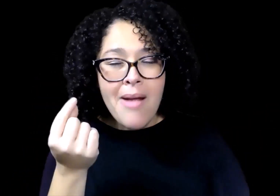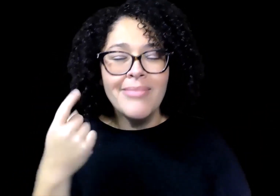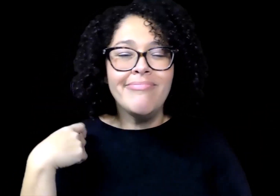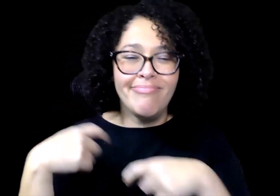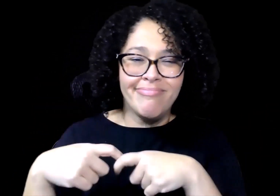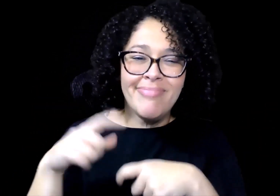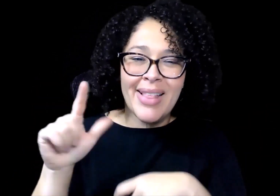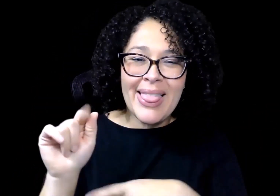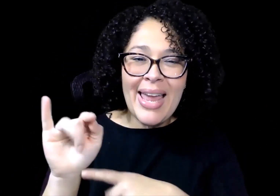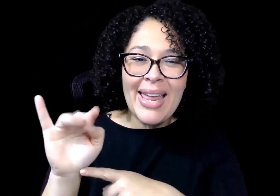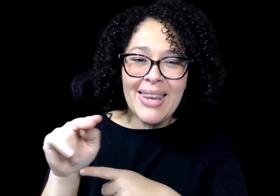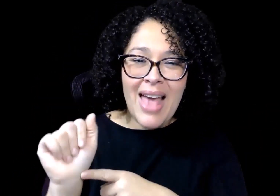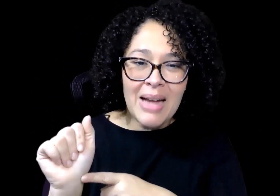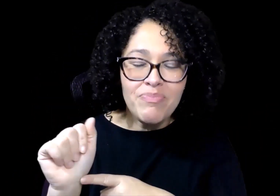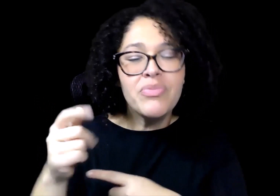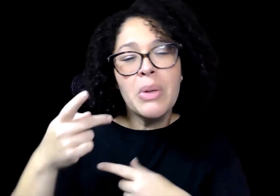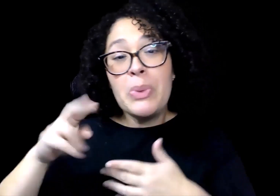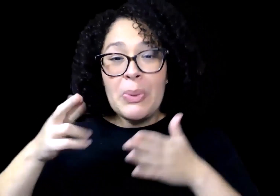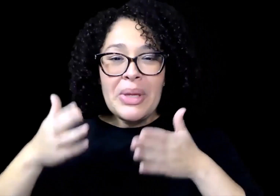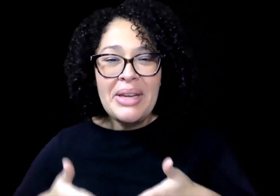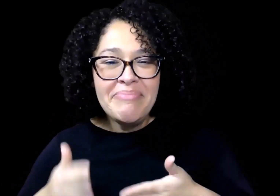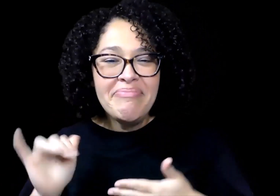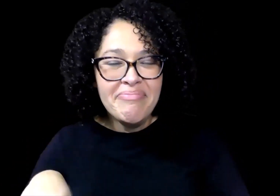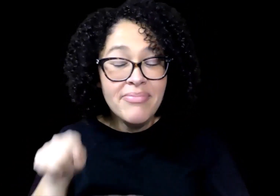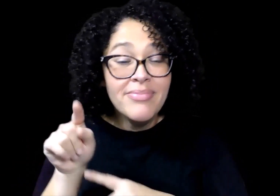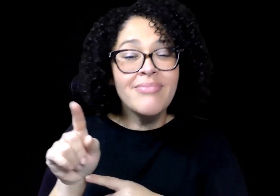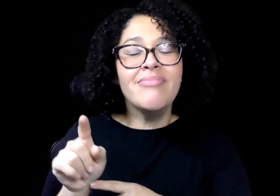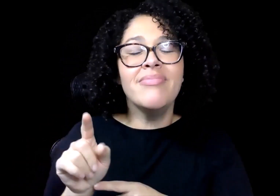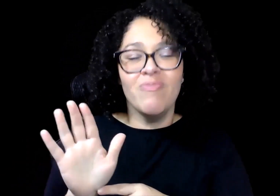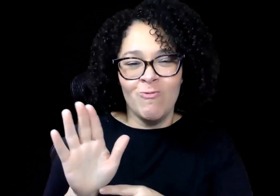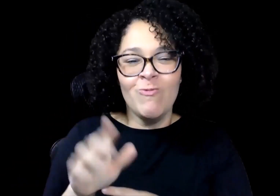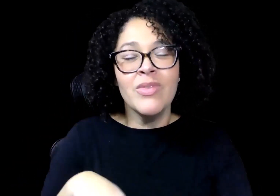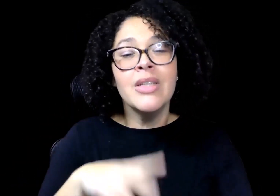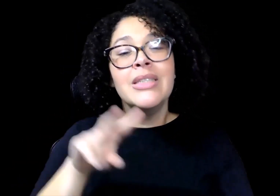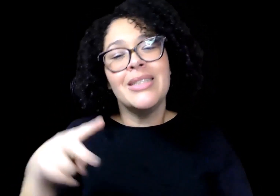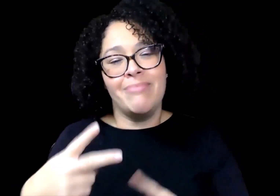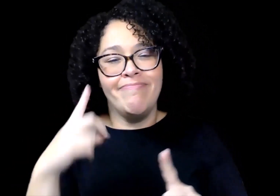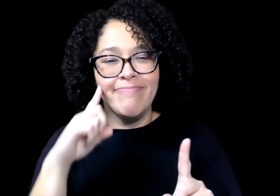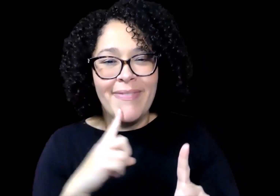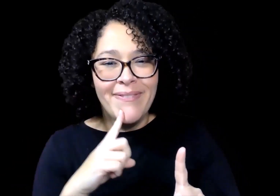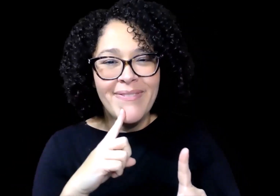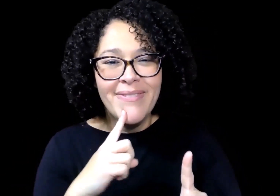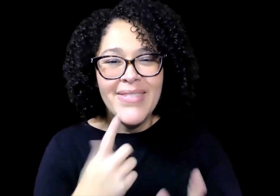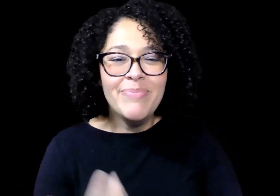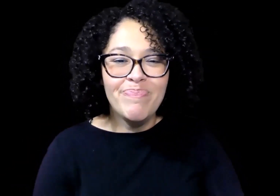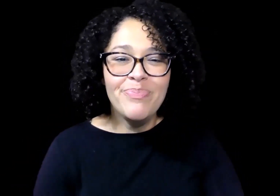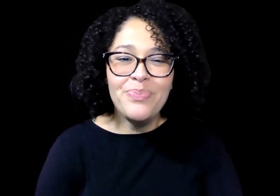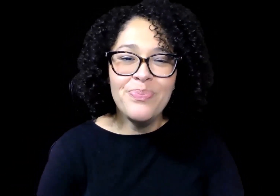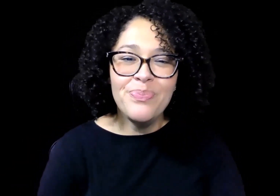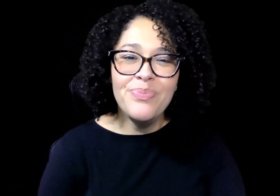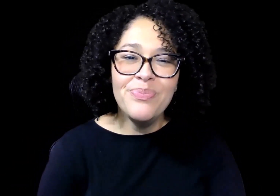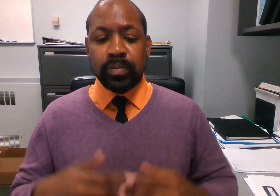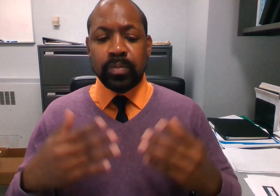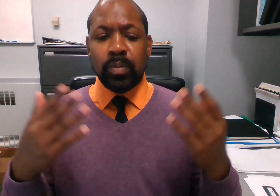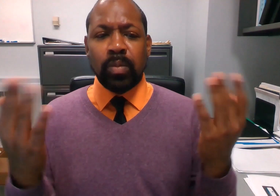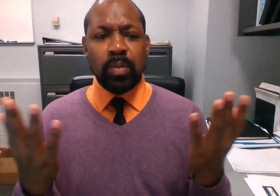now I identify first as a Latino woman Puerto Rican and my second identity is as a deaf person